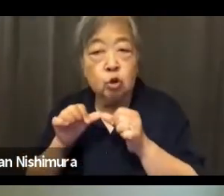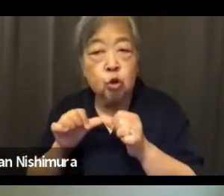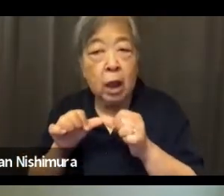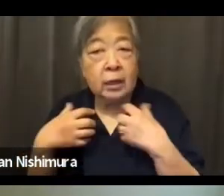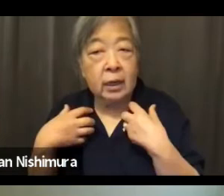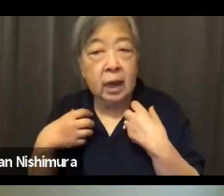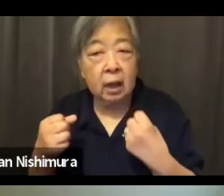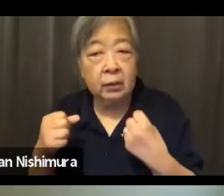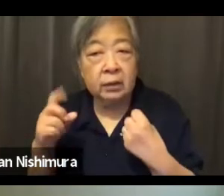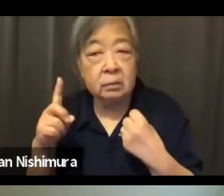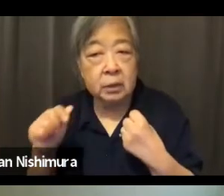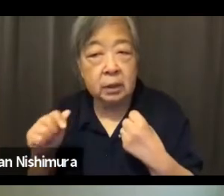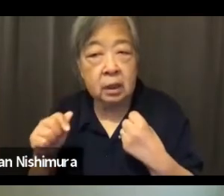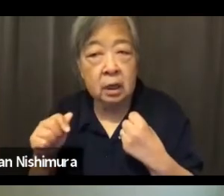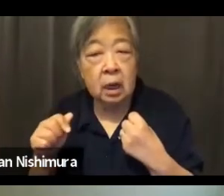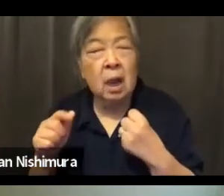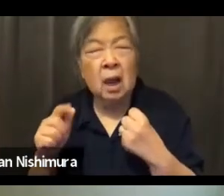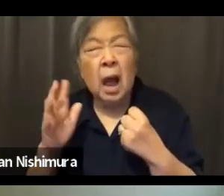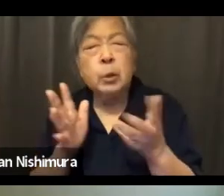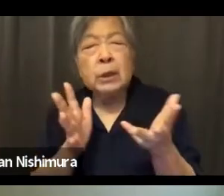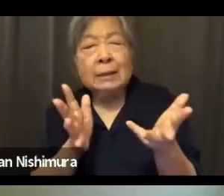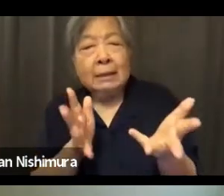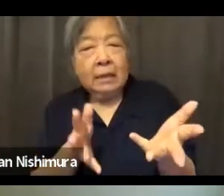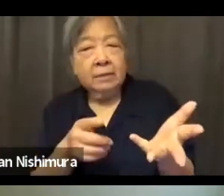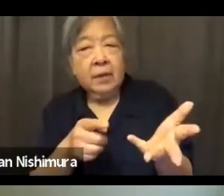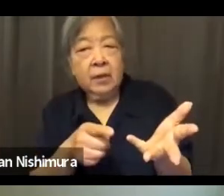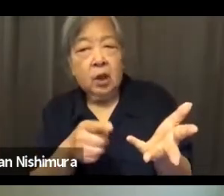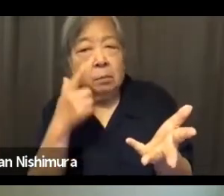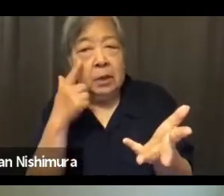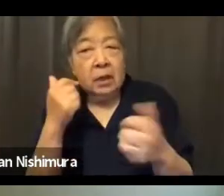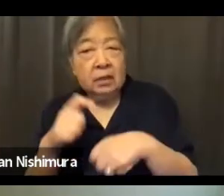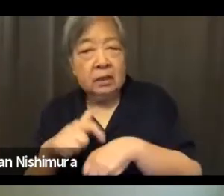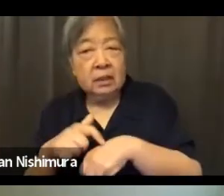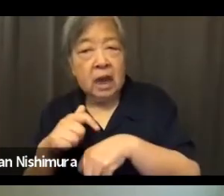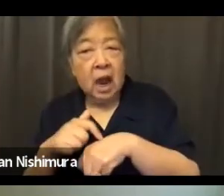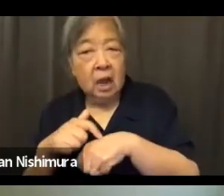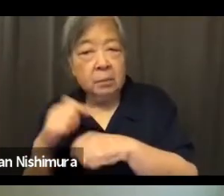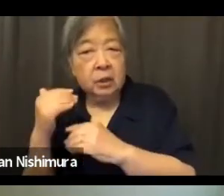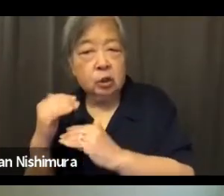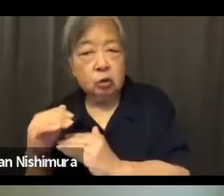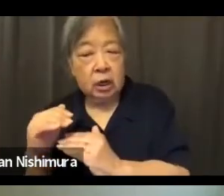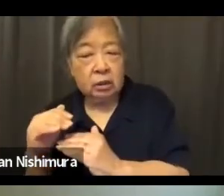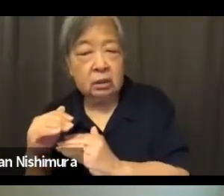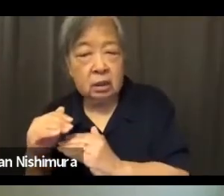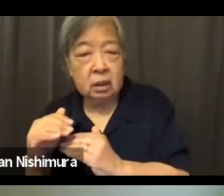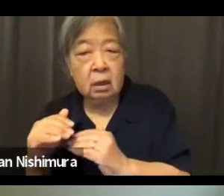I'm going to leave it there, because of the time constraints, but I'll be available for